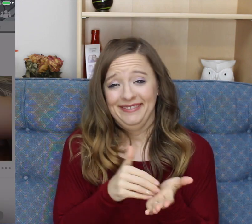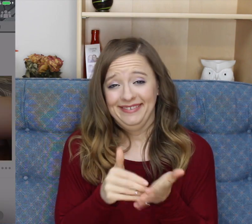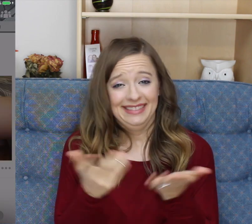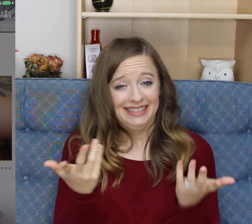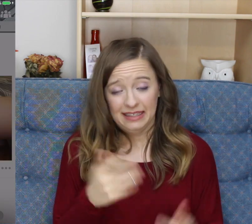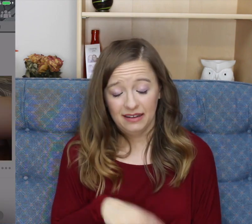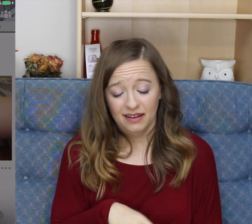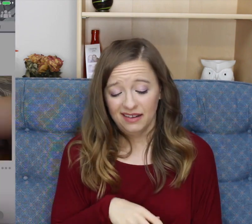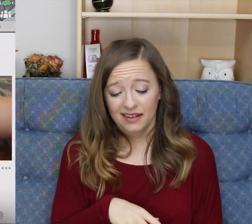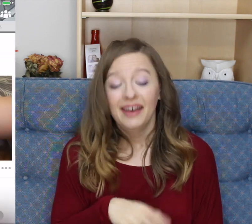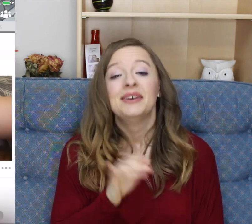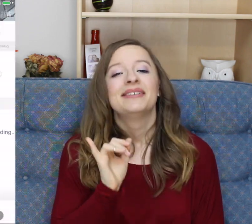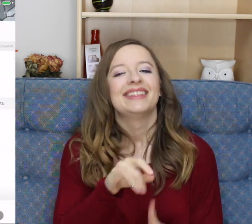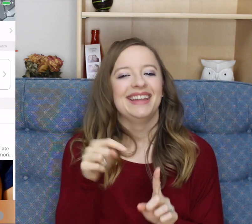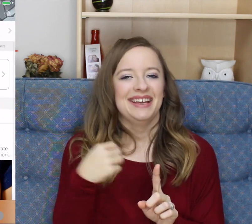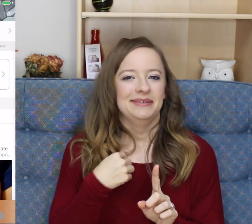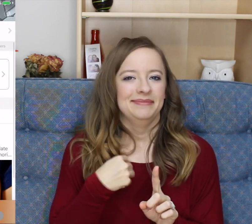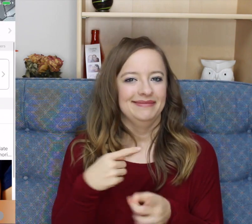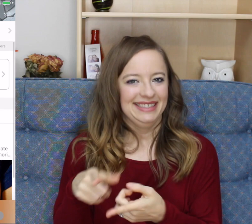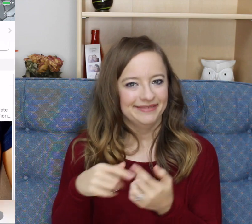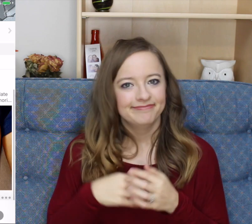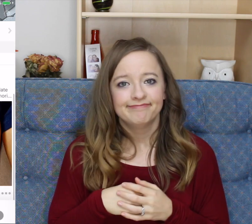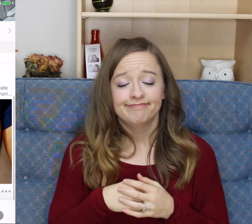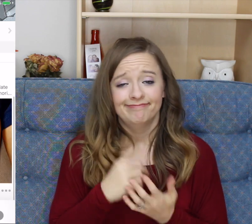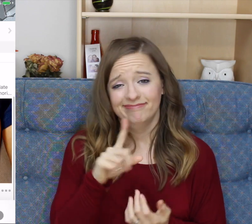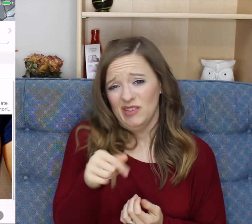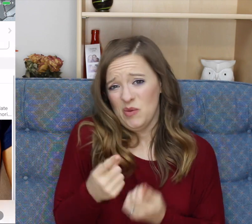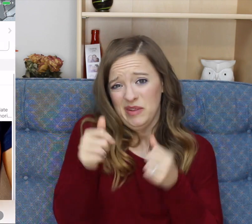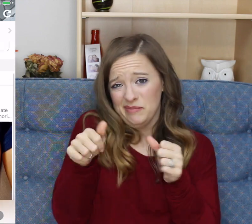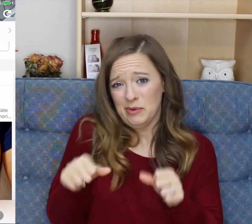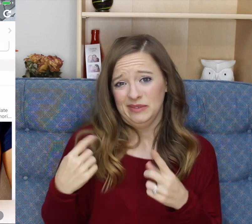I don't use it too often. This is me. This is the only